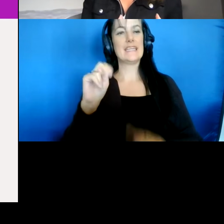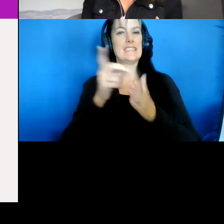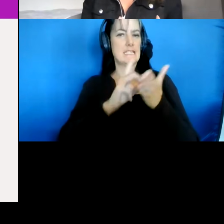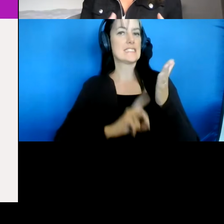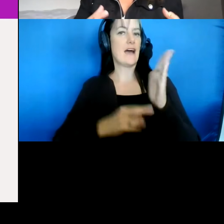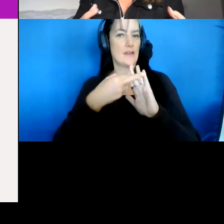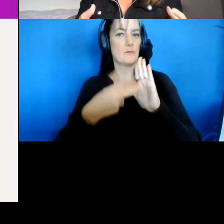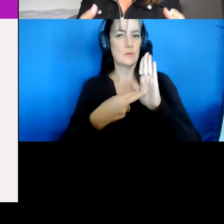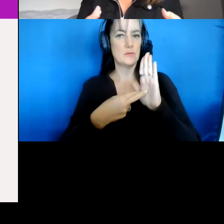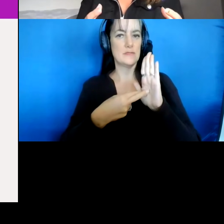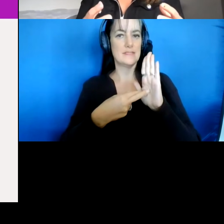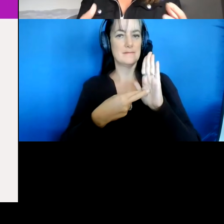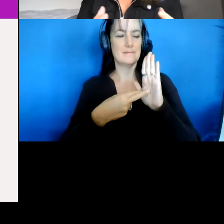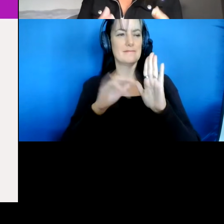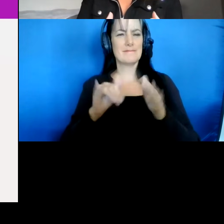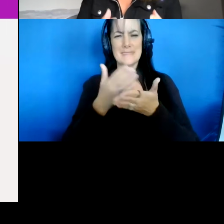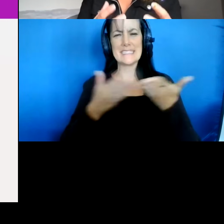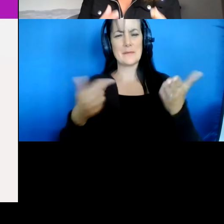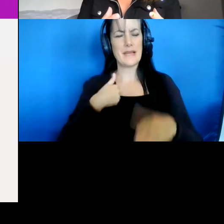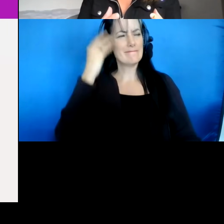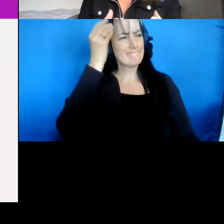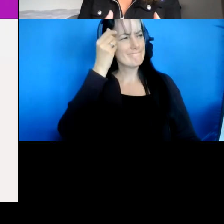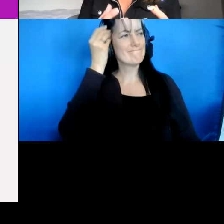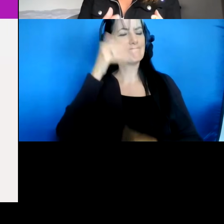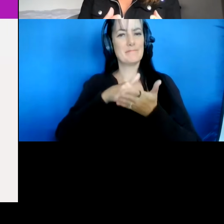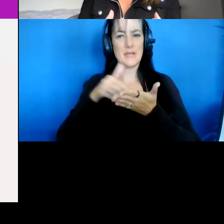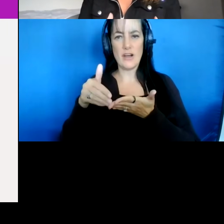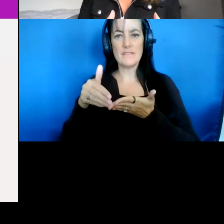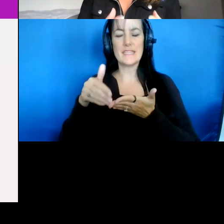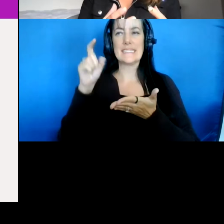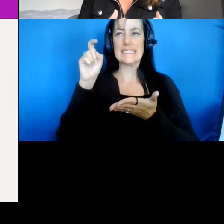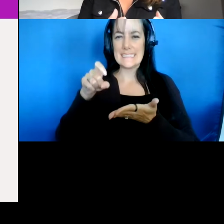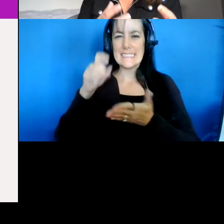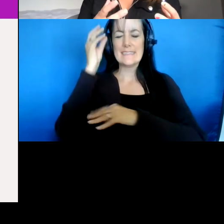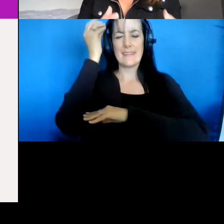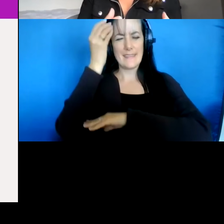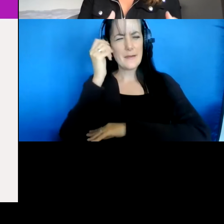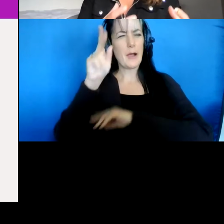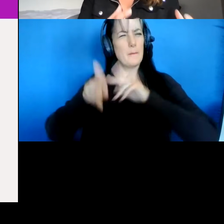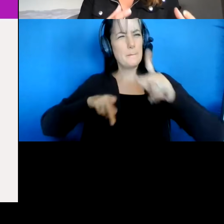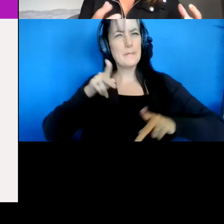Being one that is very much bringing us back to thinking about people. And how, when, what